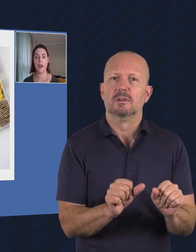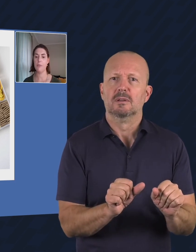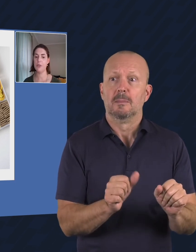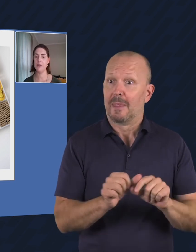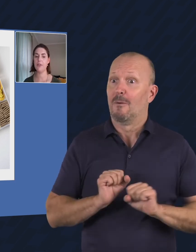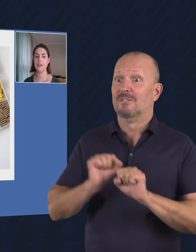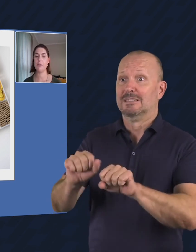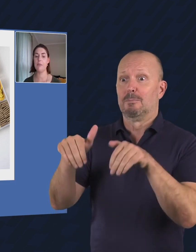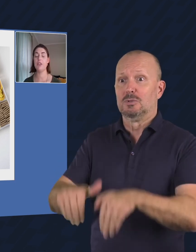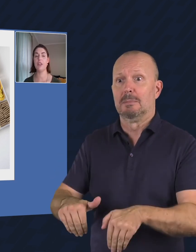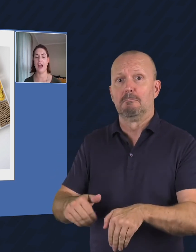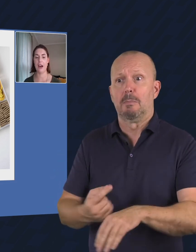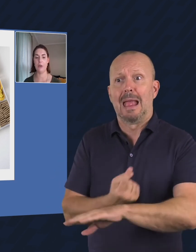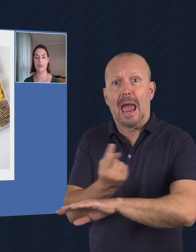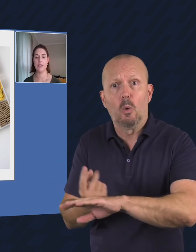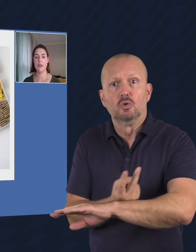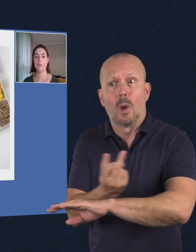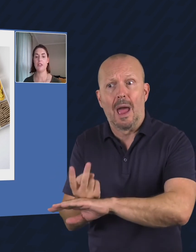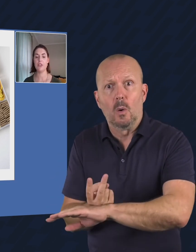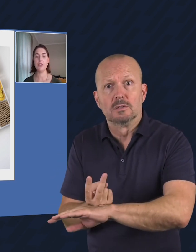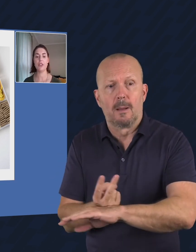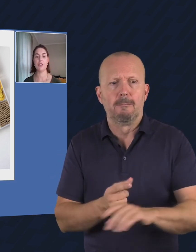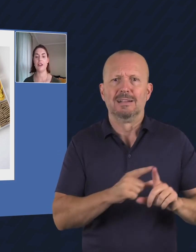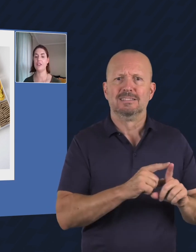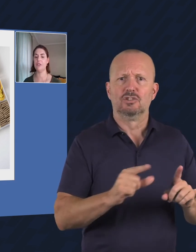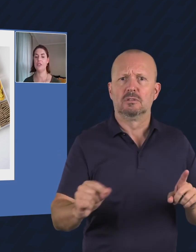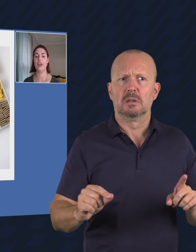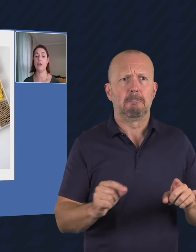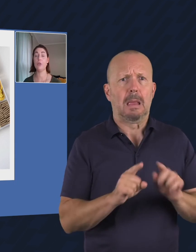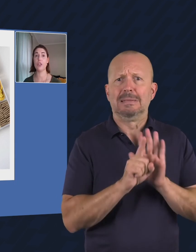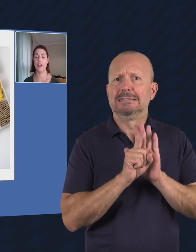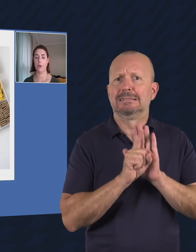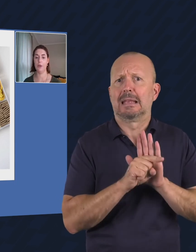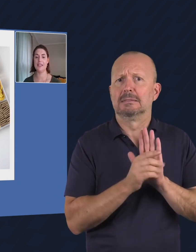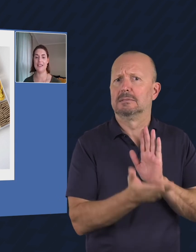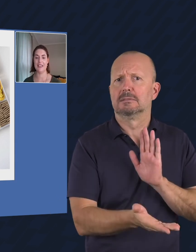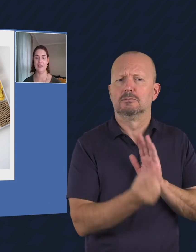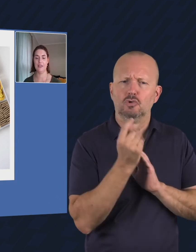A museum visit can be measured in hours, but digital interactions are usually only seconds.